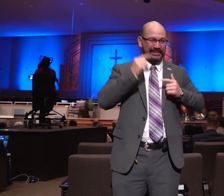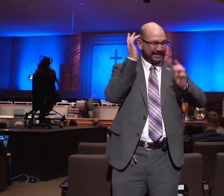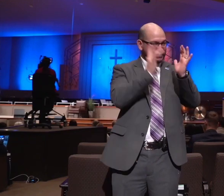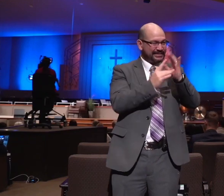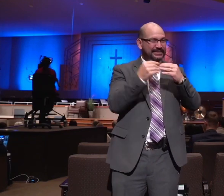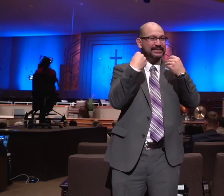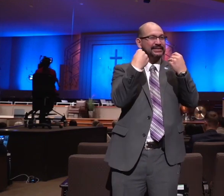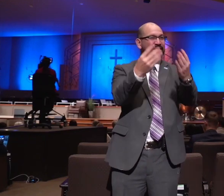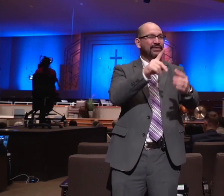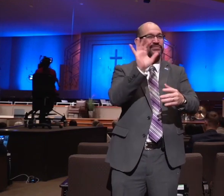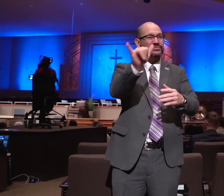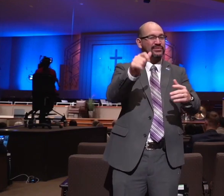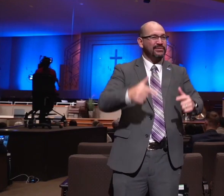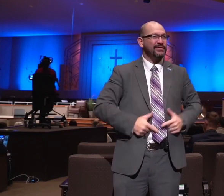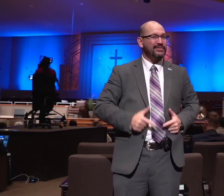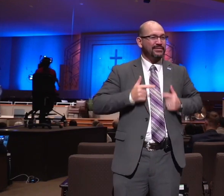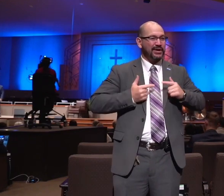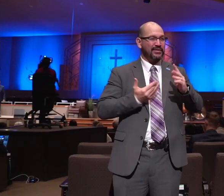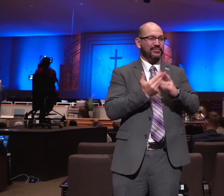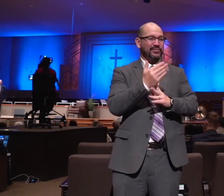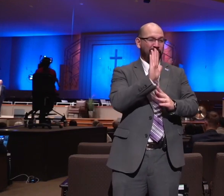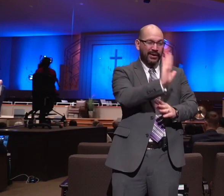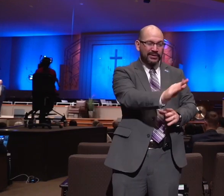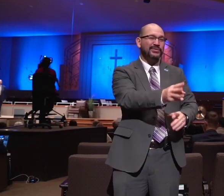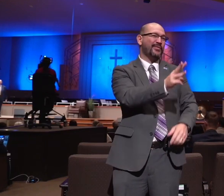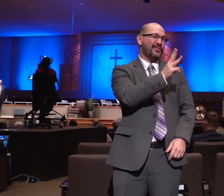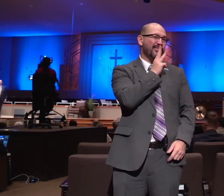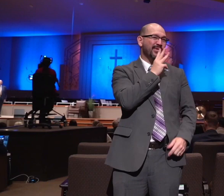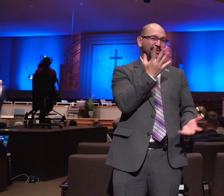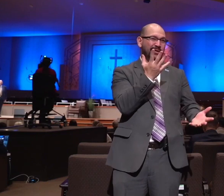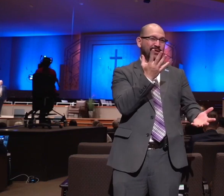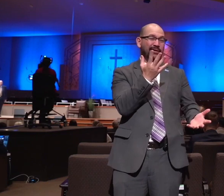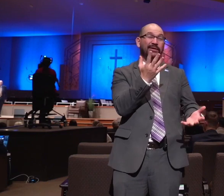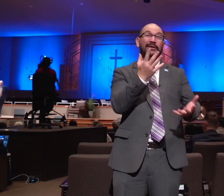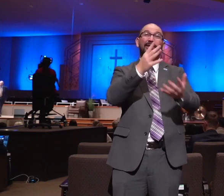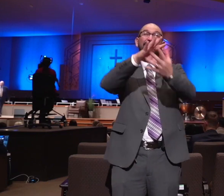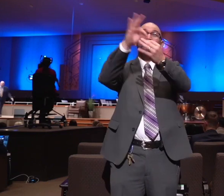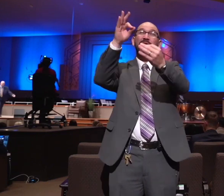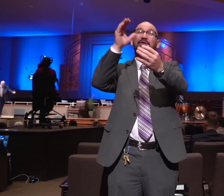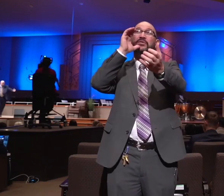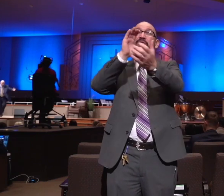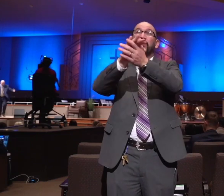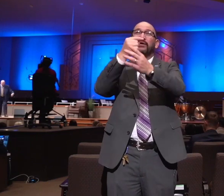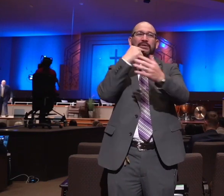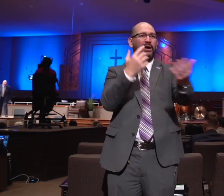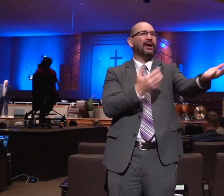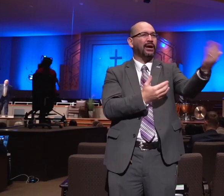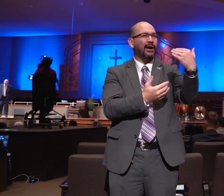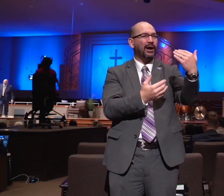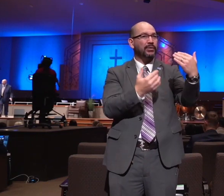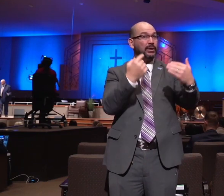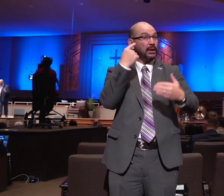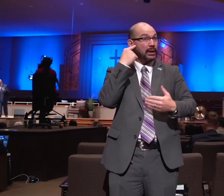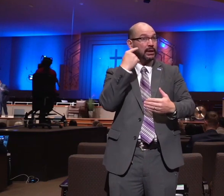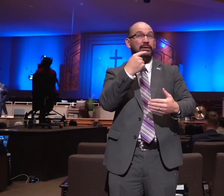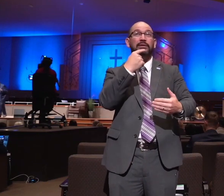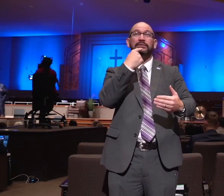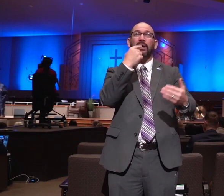water you'll never thirst the Spirit and the bride say come and let him that